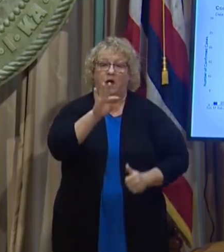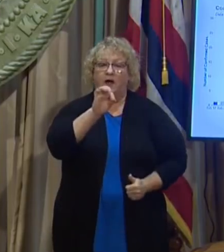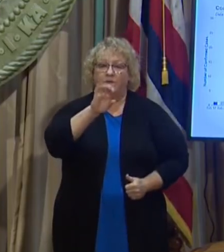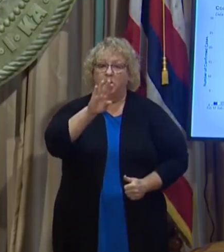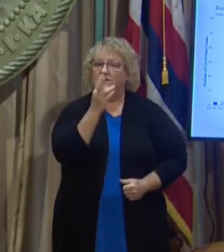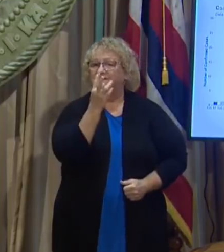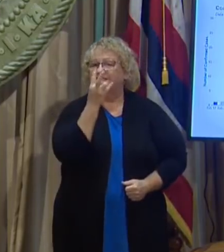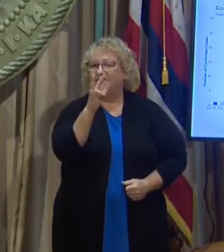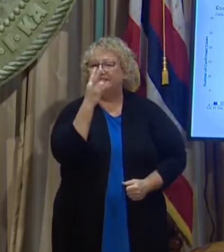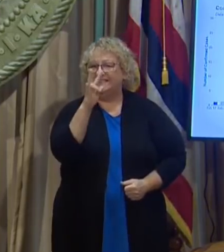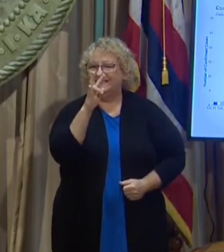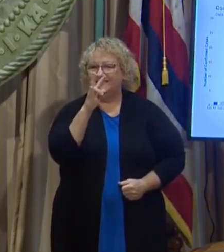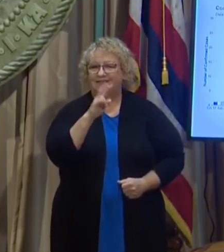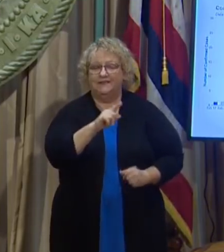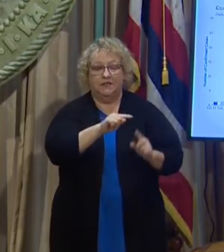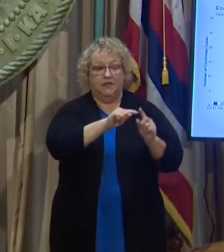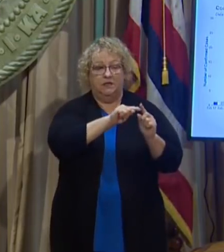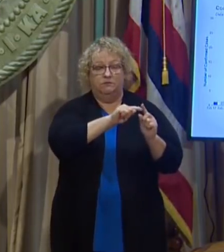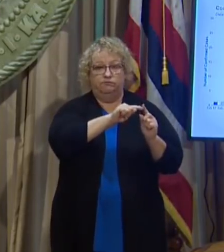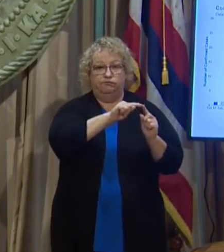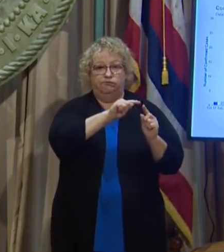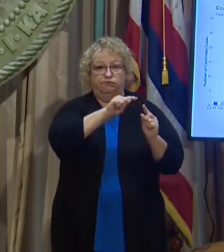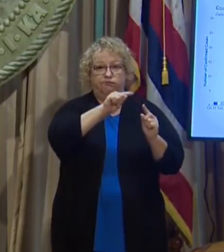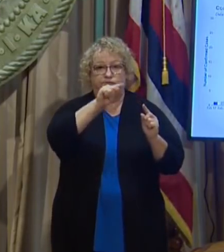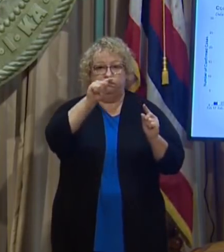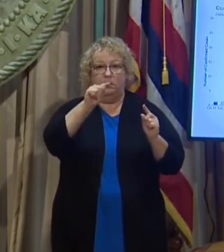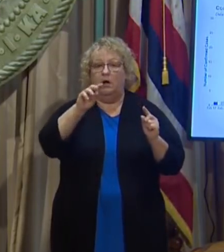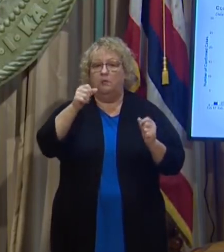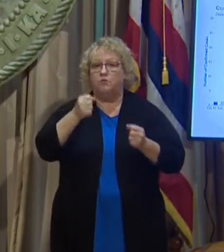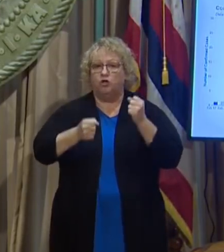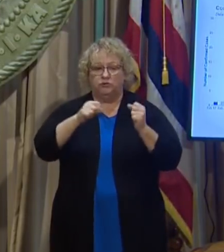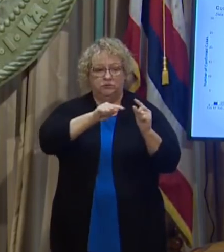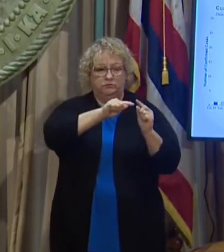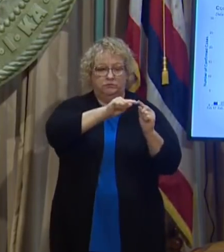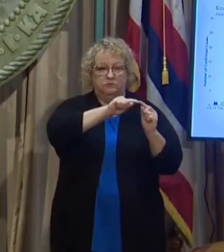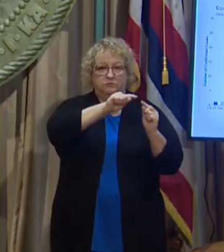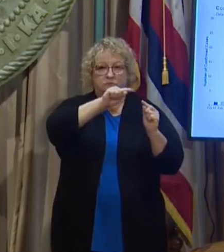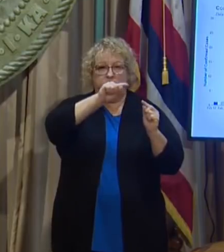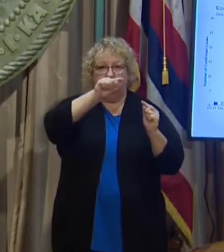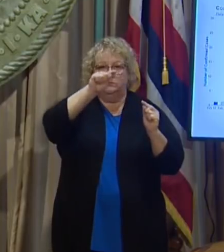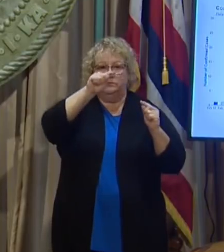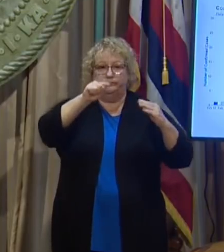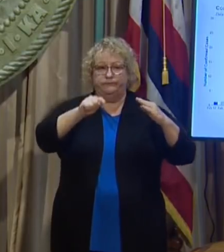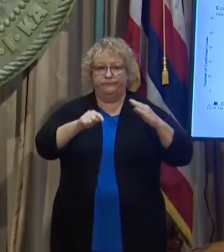AS YOU CAN SEE, THE DATE OF ONSET ON THE FIRST CASES BEGAN FEBRUARY 17TH AND PEAKED IN